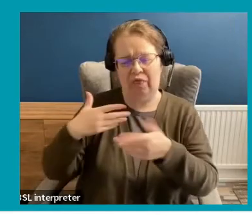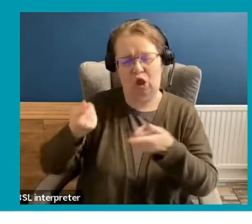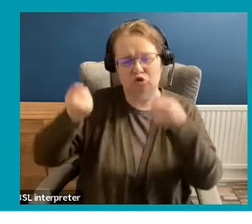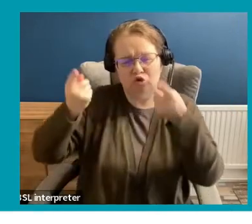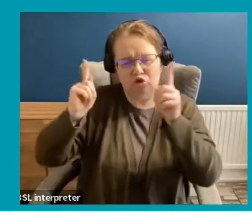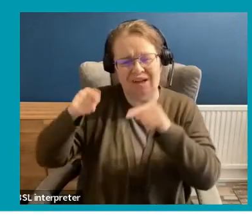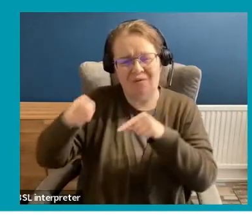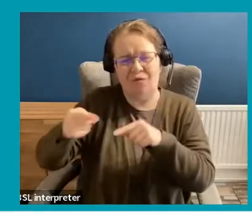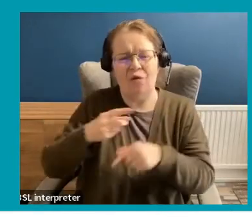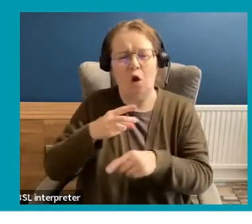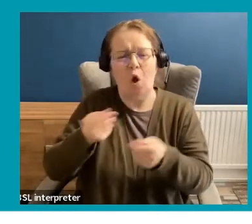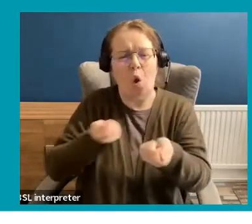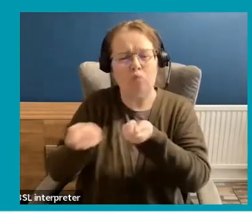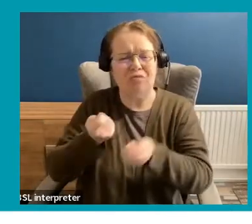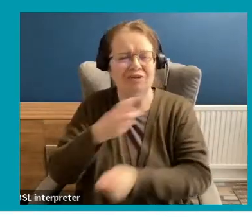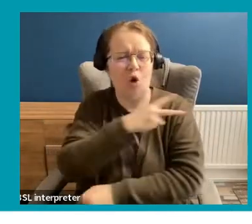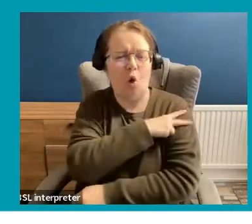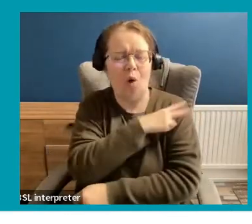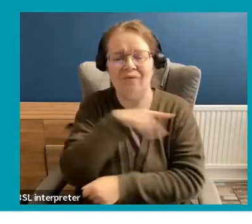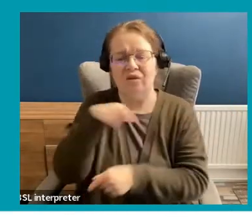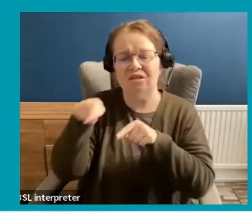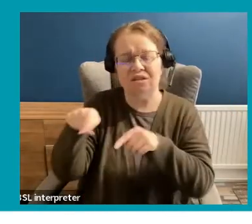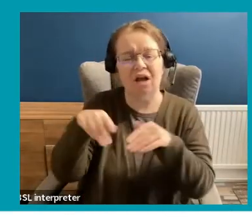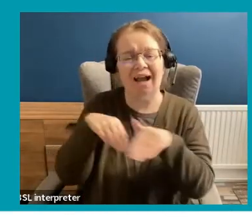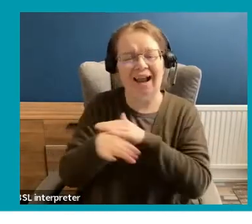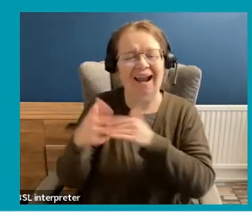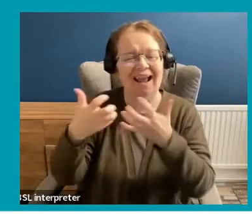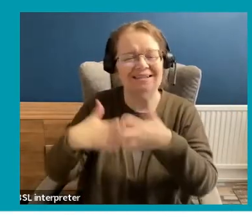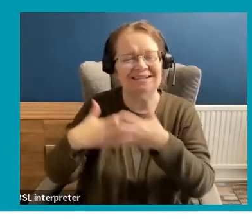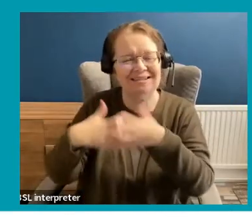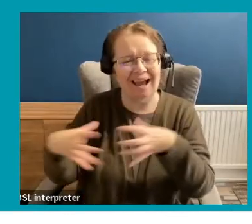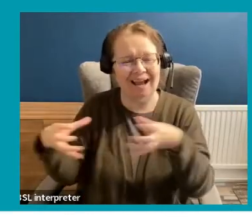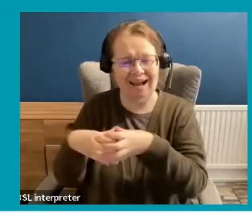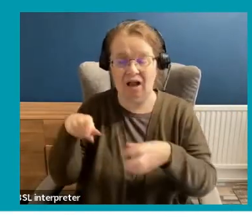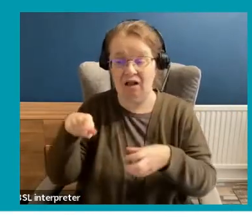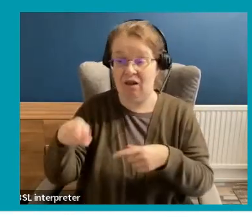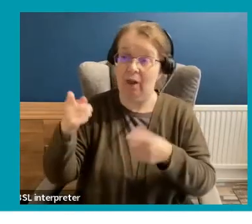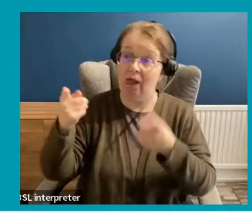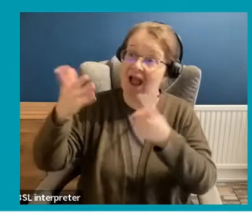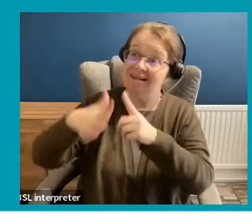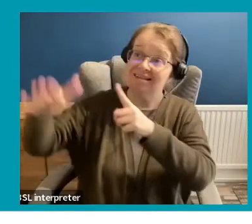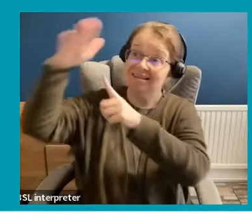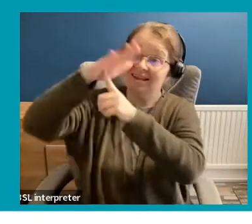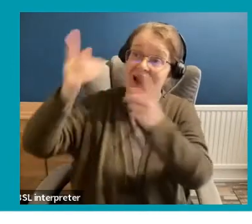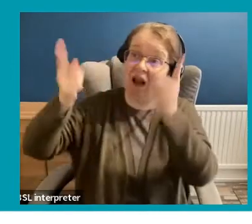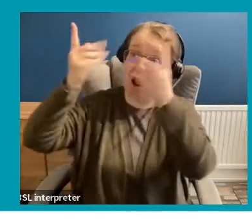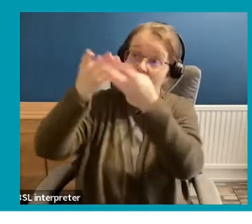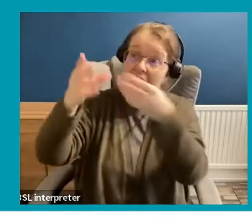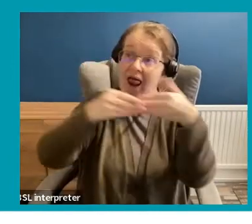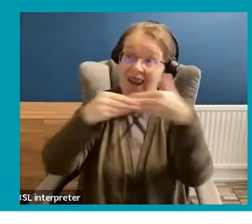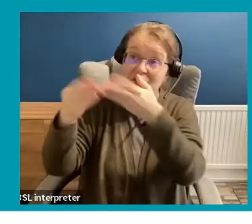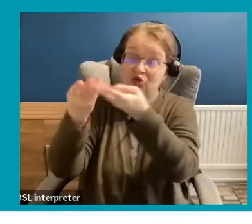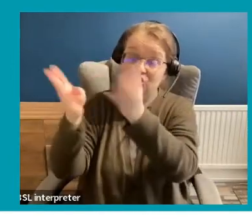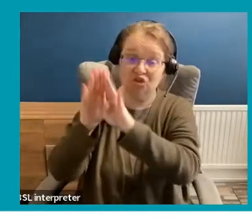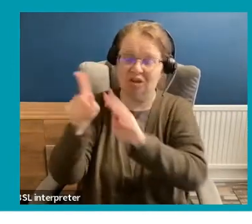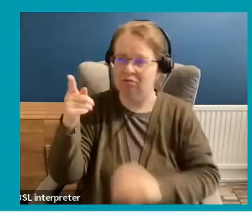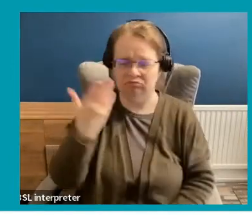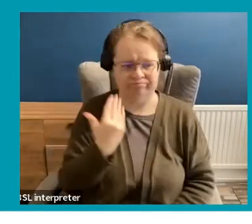department and he was concerned with the rest of the senior leadership team that we didn't have enough women